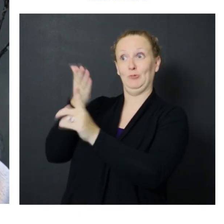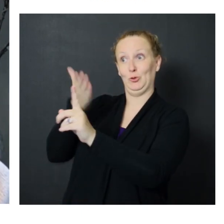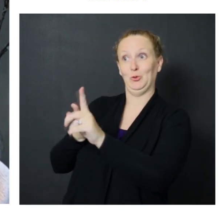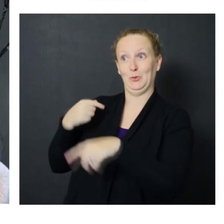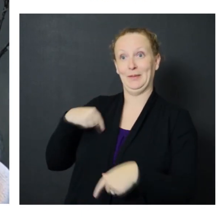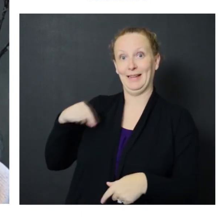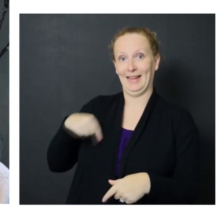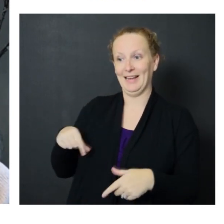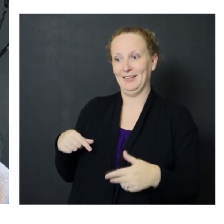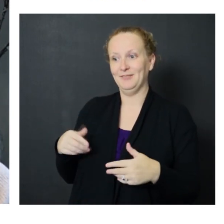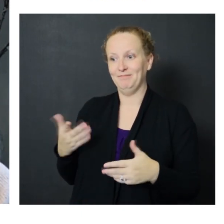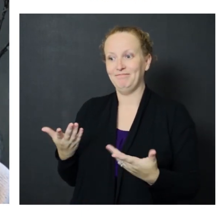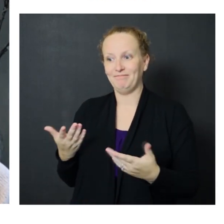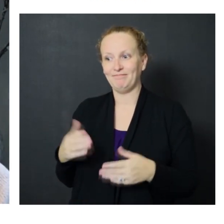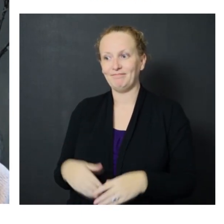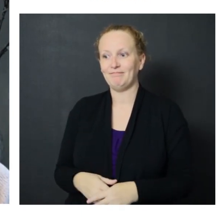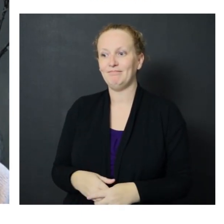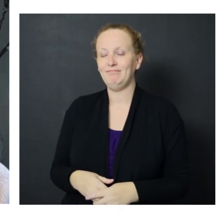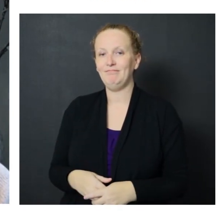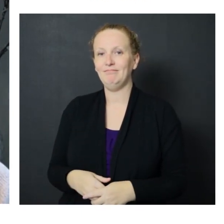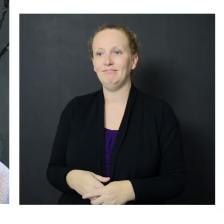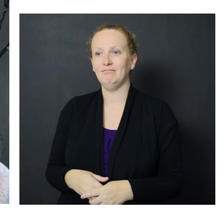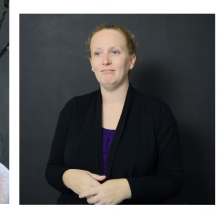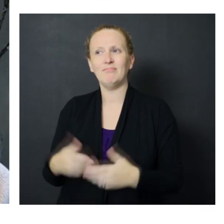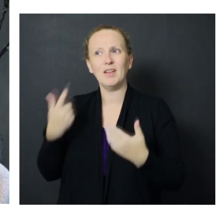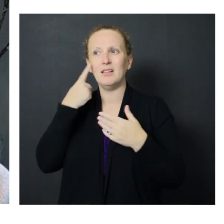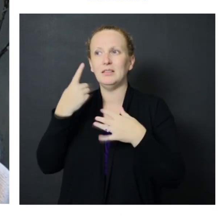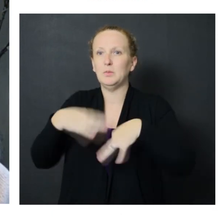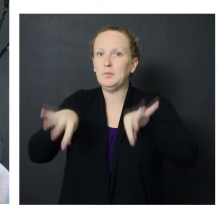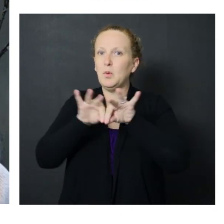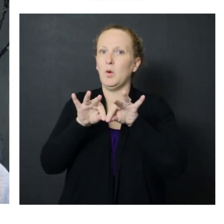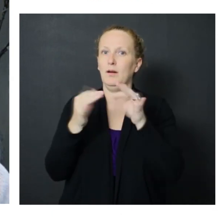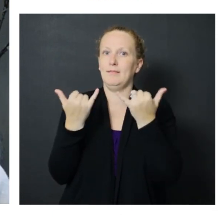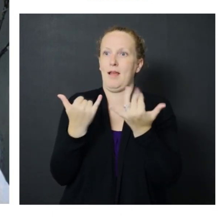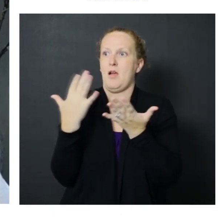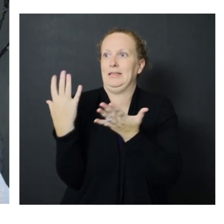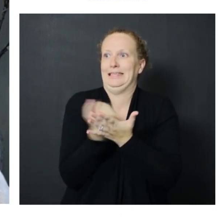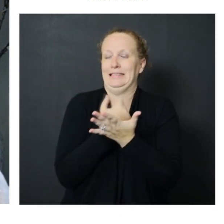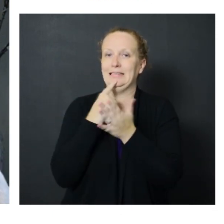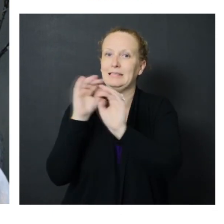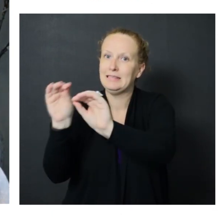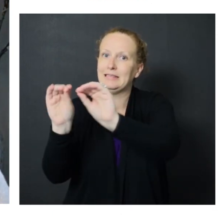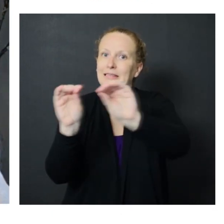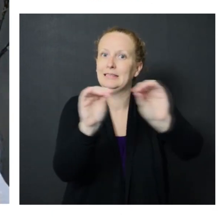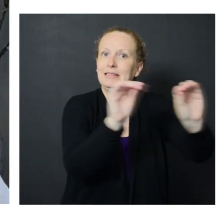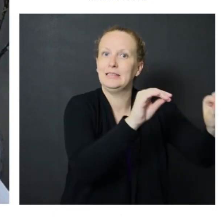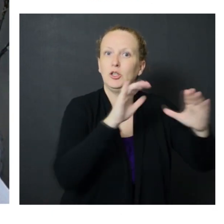for hope, even for these interviews. But I think it's a very important moment that we'll understand that.